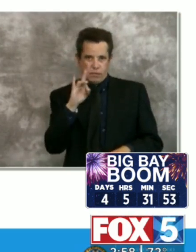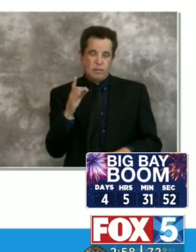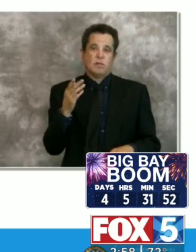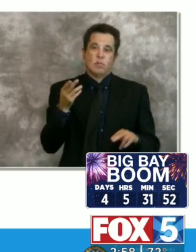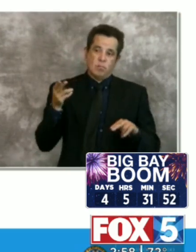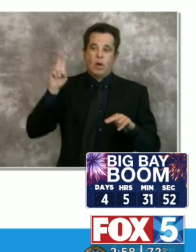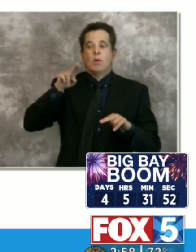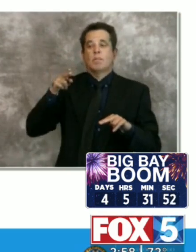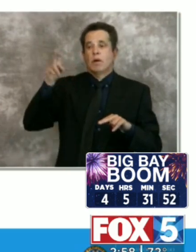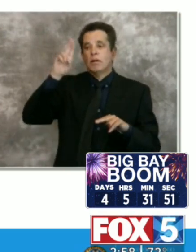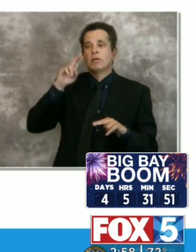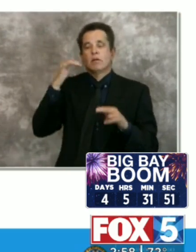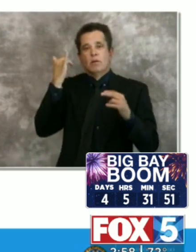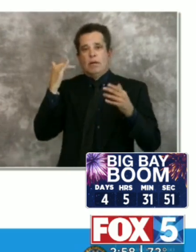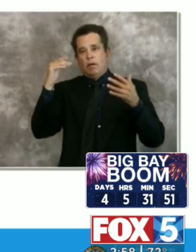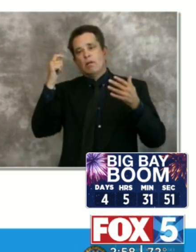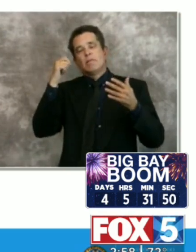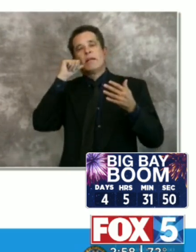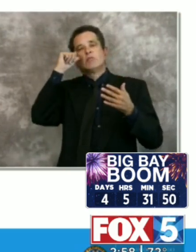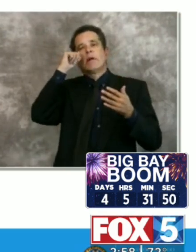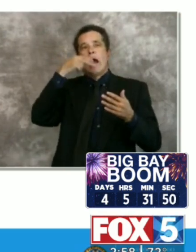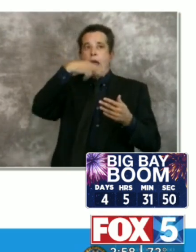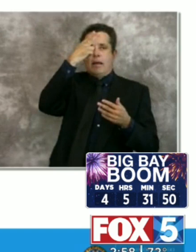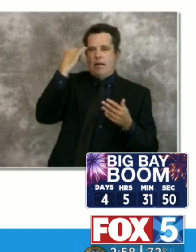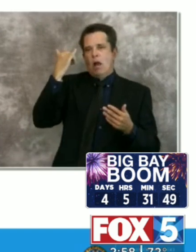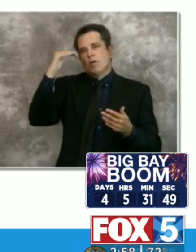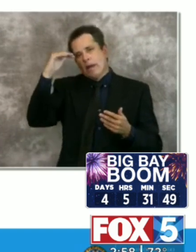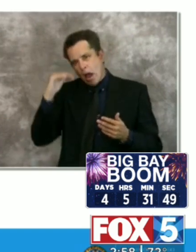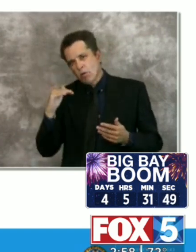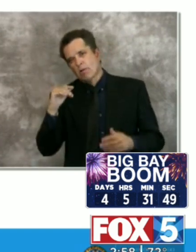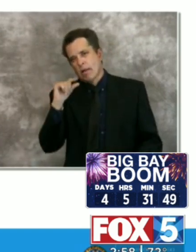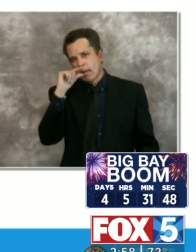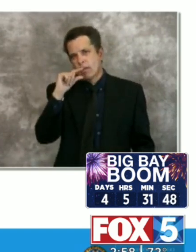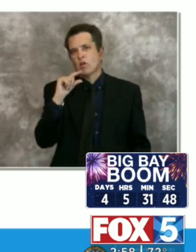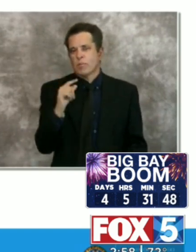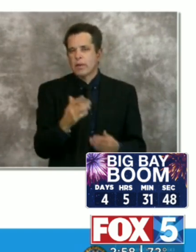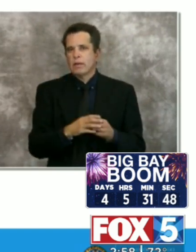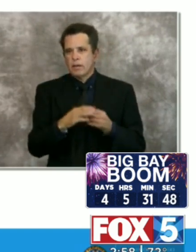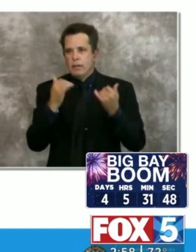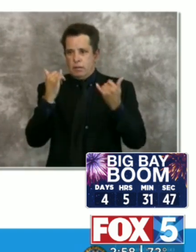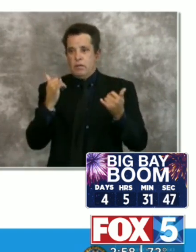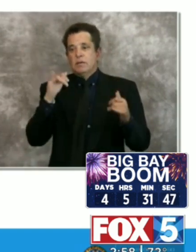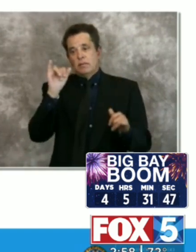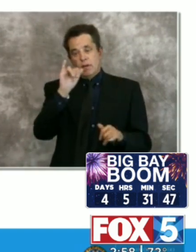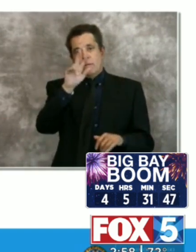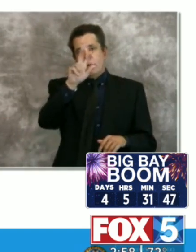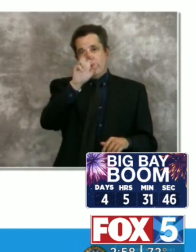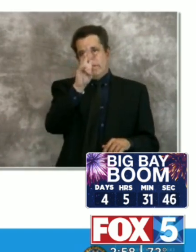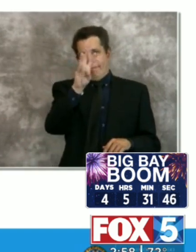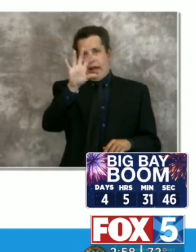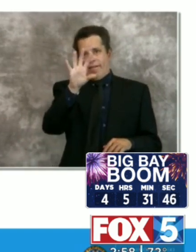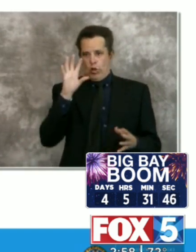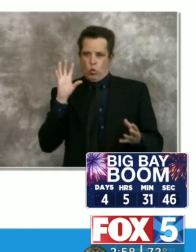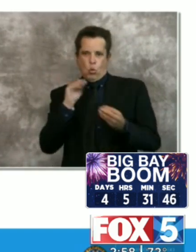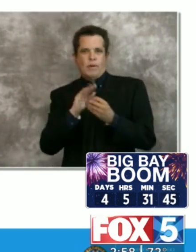IS 317. MORE CASES THEN WE REPORTED YESTERDAY WHICH WAS A RECORD HIGH OF 498 CASES. THIS